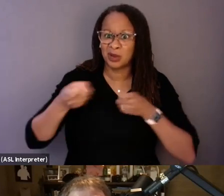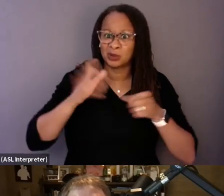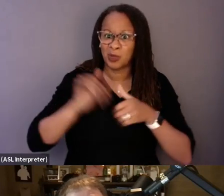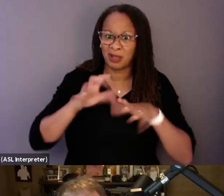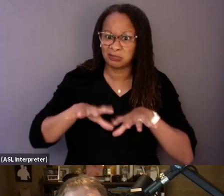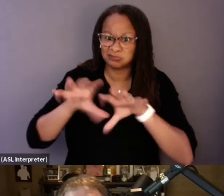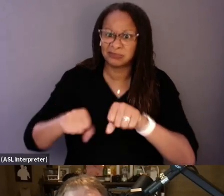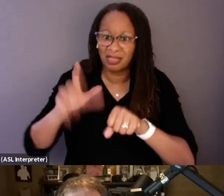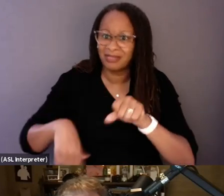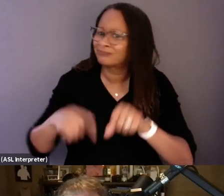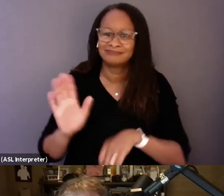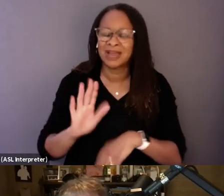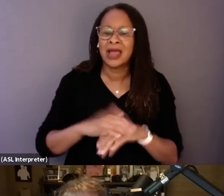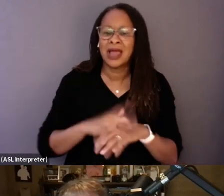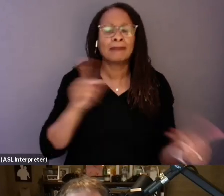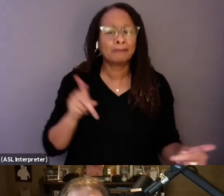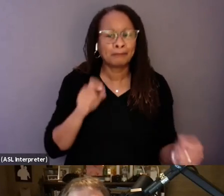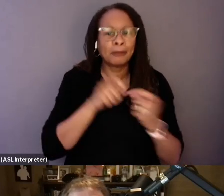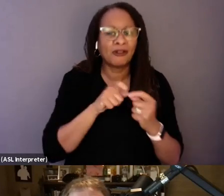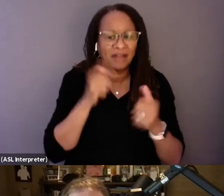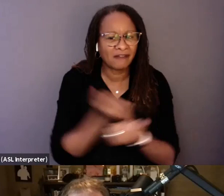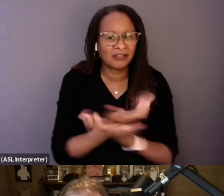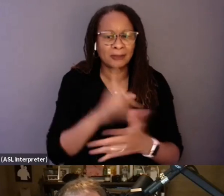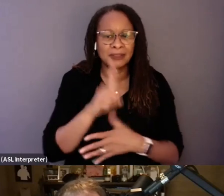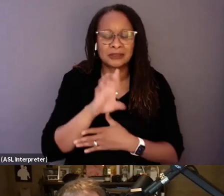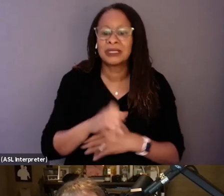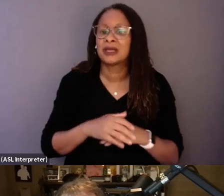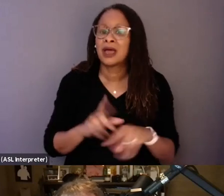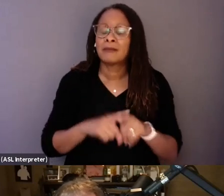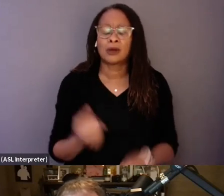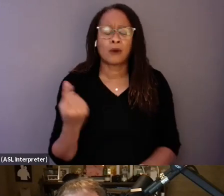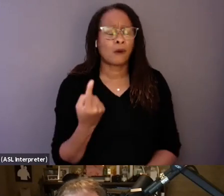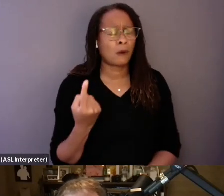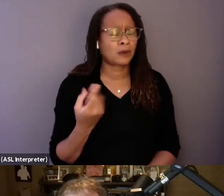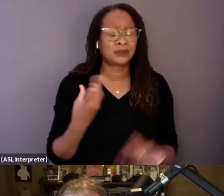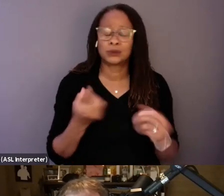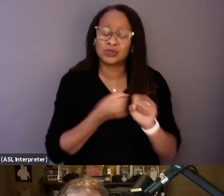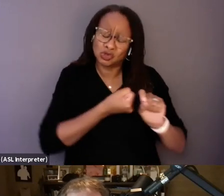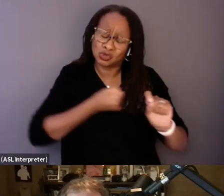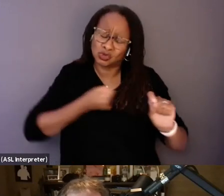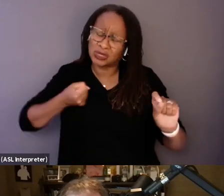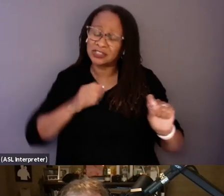and he was a perfectionist in many ways. But he was always stretching himself. He was always trying new things.